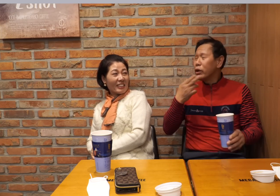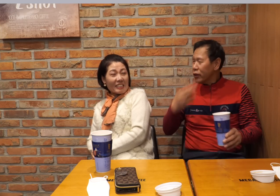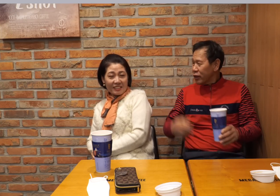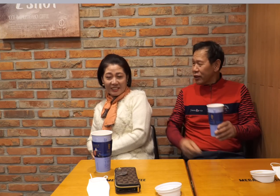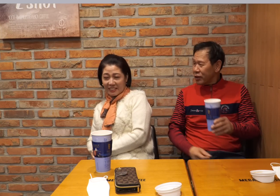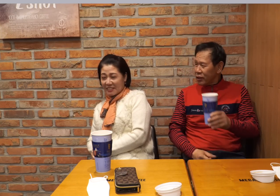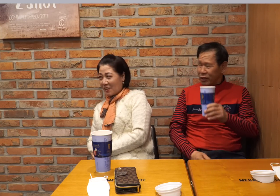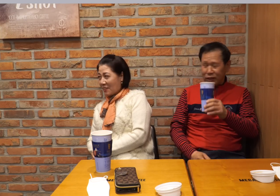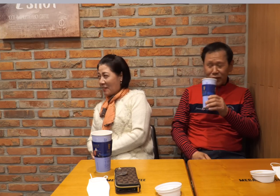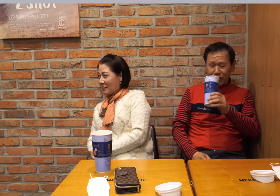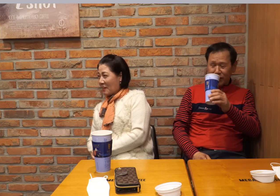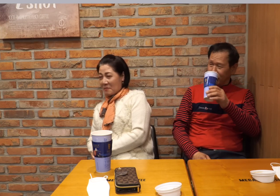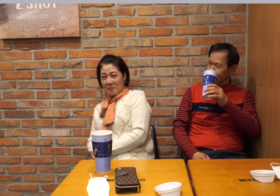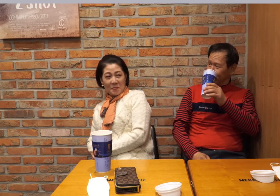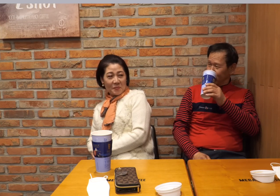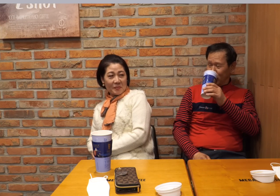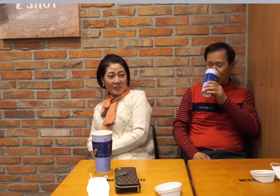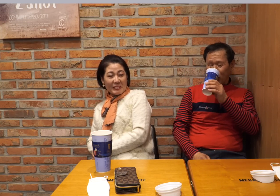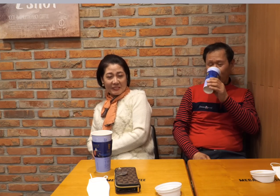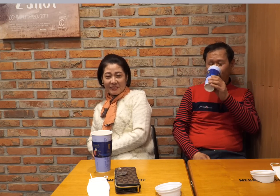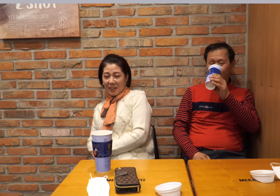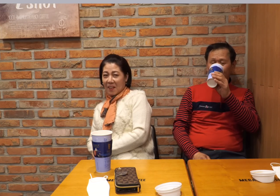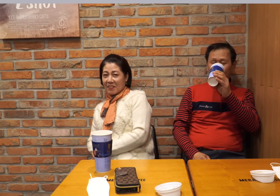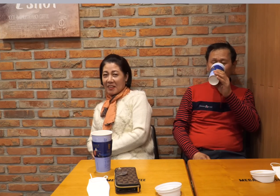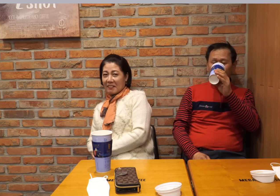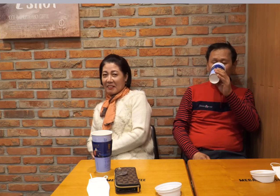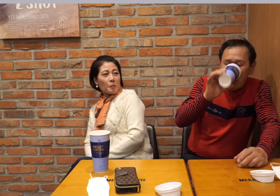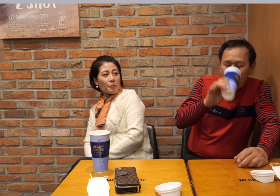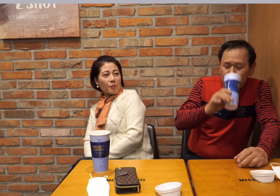My face didn't even turn red. no!!!